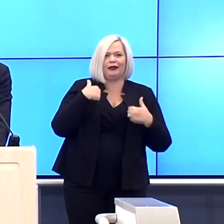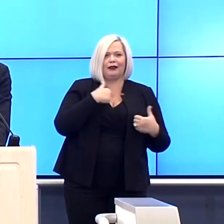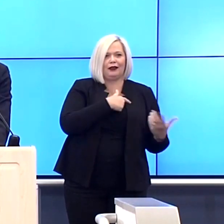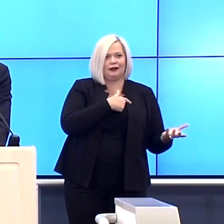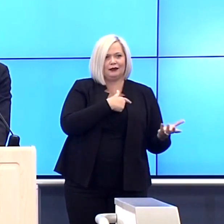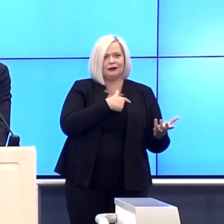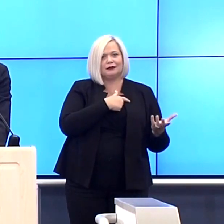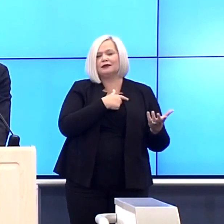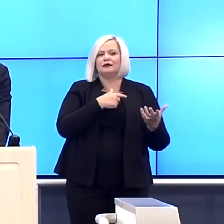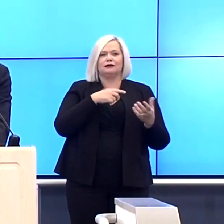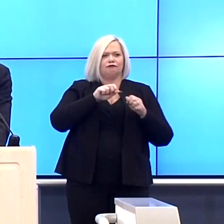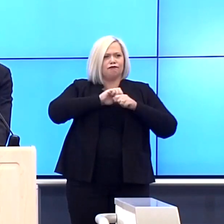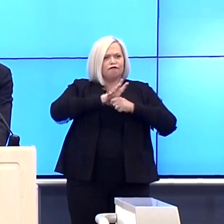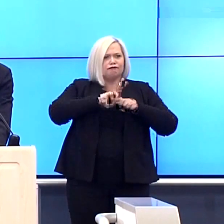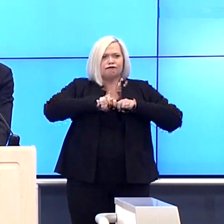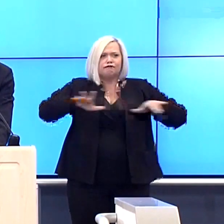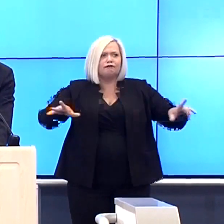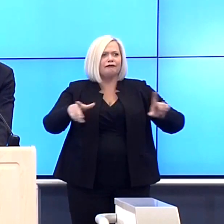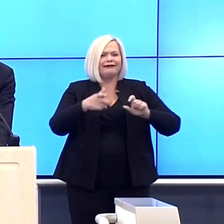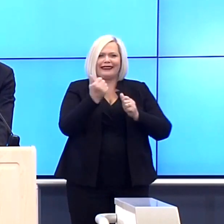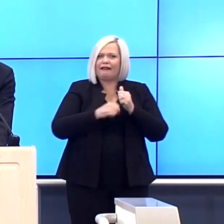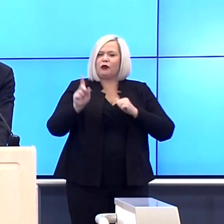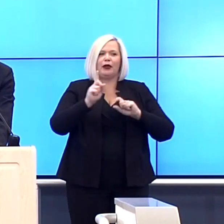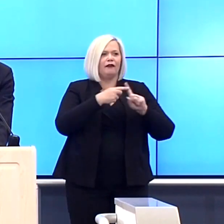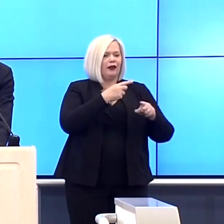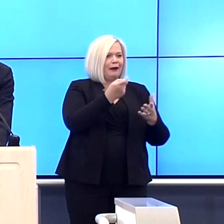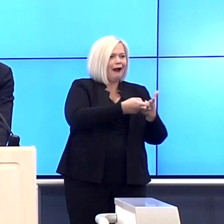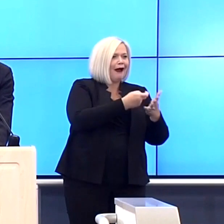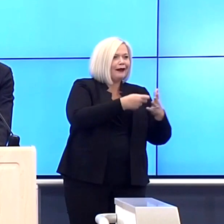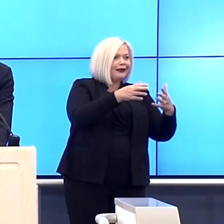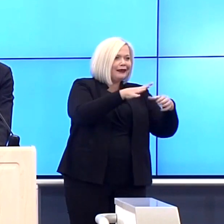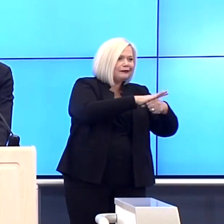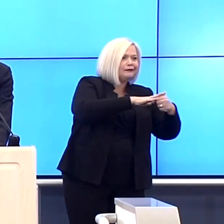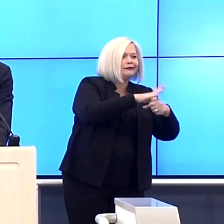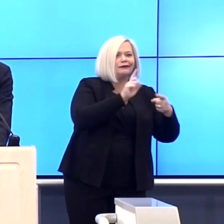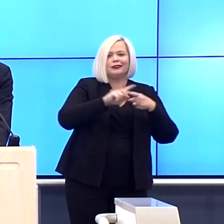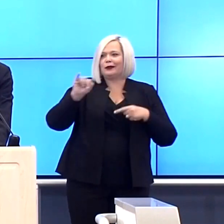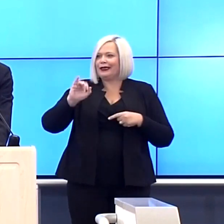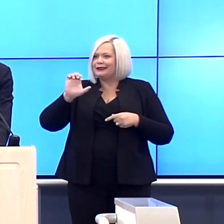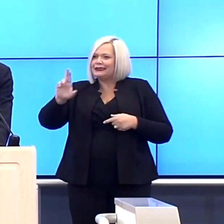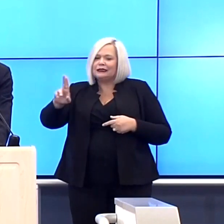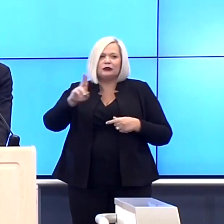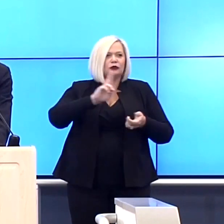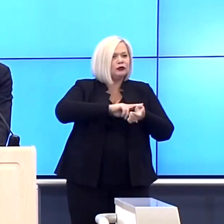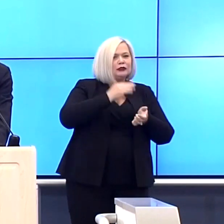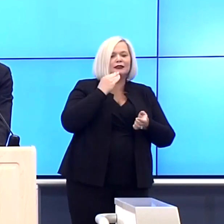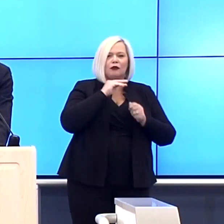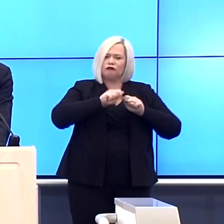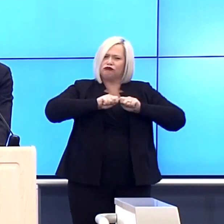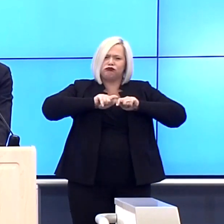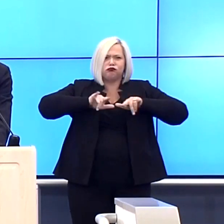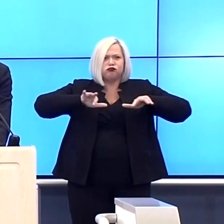US, NOT IN BUBBLES. COVID IS TRAVELING FROM DINNER COVID IS TRAVELING FROM DINNER TABLES TO NURSING HOMES, FROM TABLES TO NURSING HOMES, FROM HOCKEY GAMES TO ICUs.